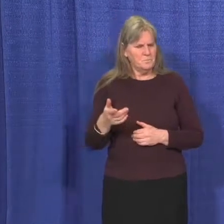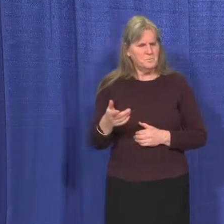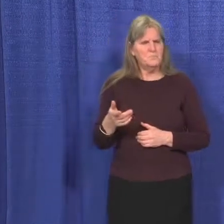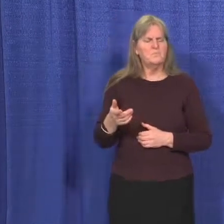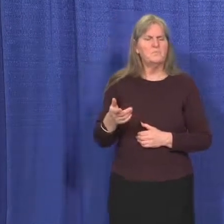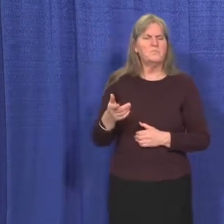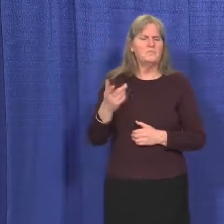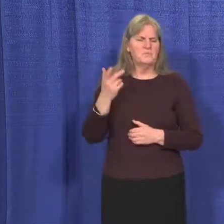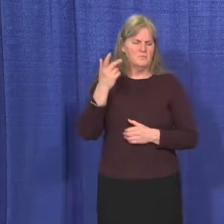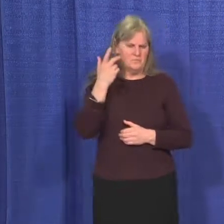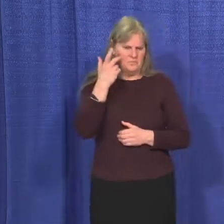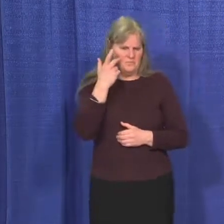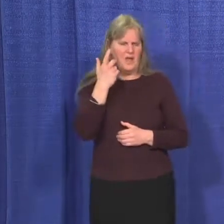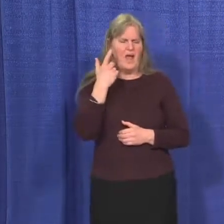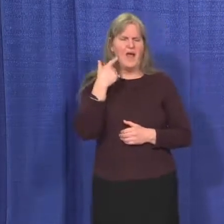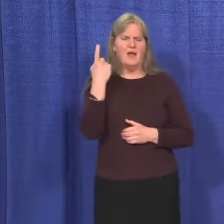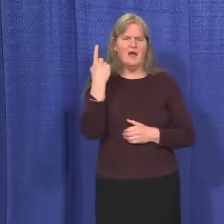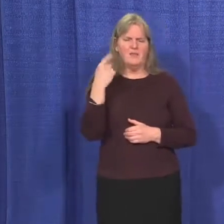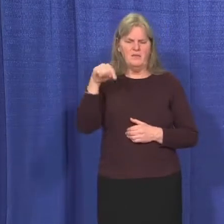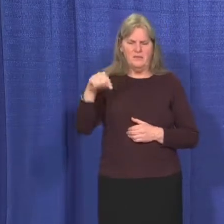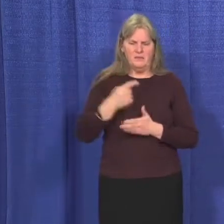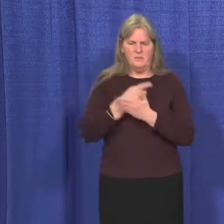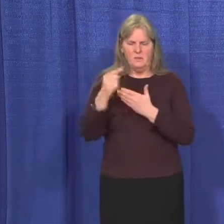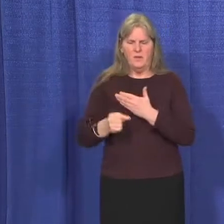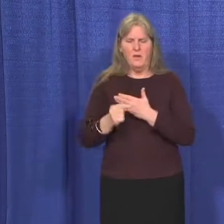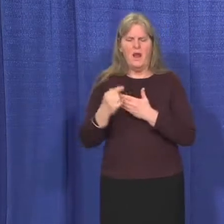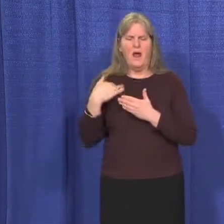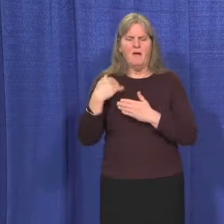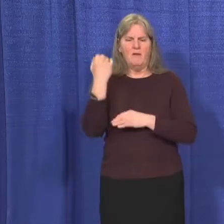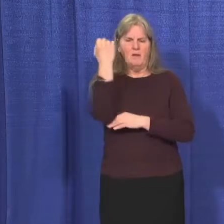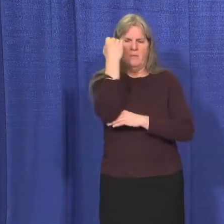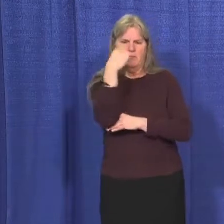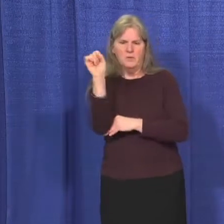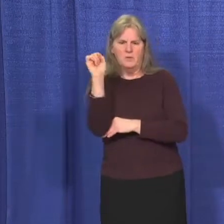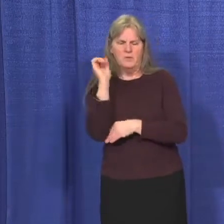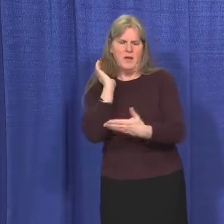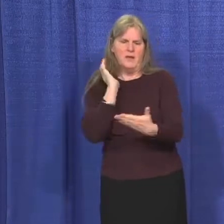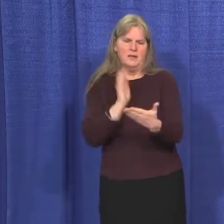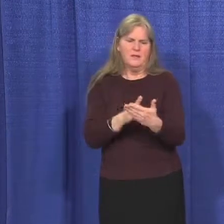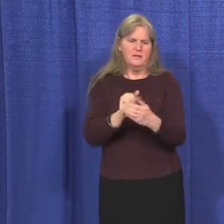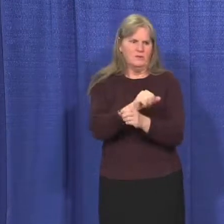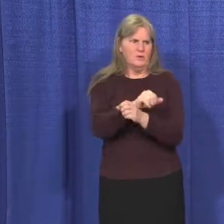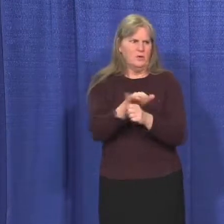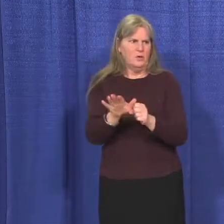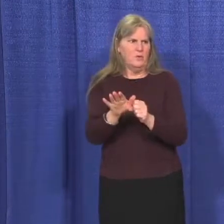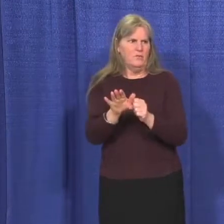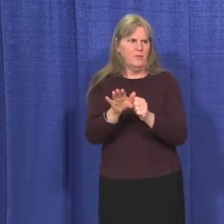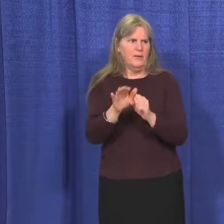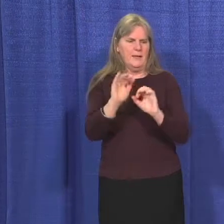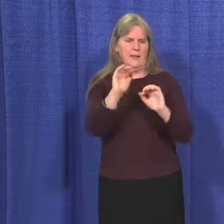We have seen some organizing of a protest this weekend against COVID restrictions.